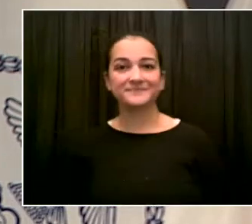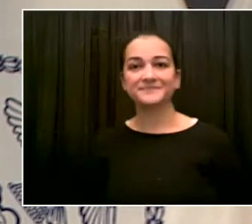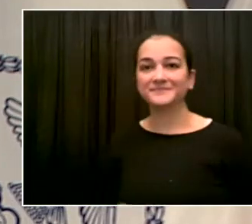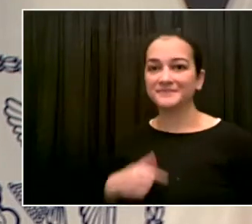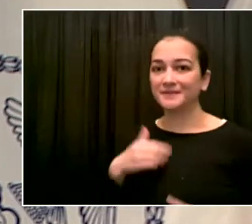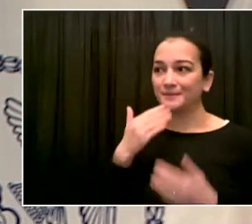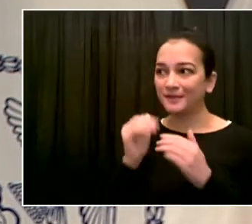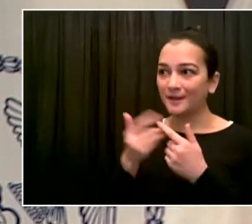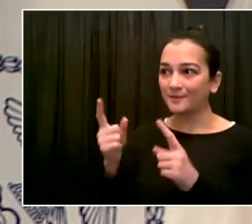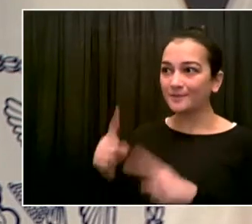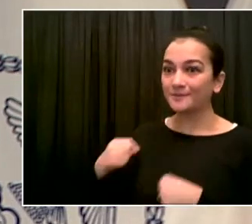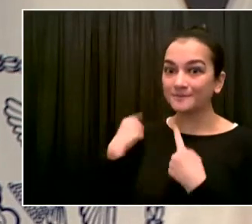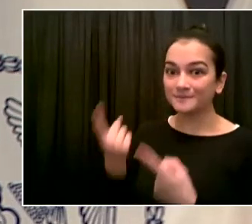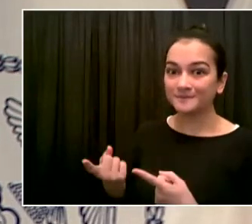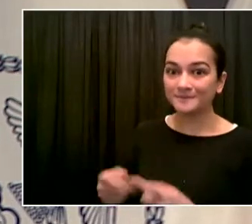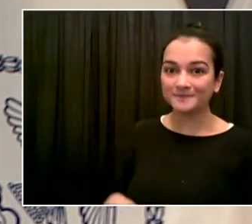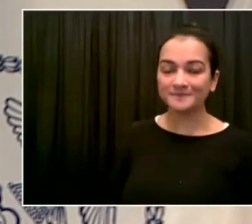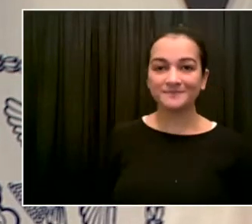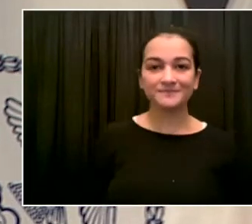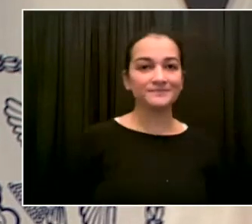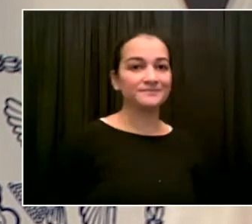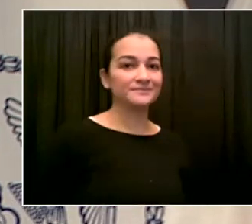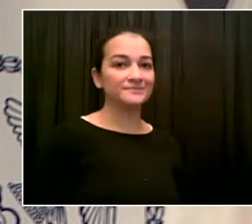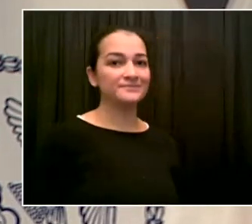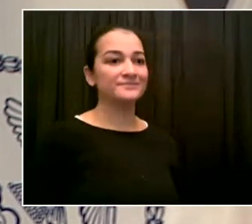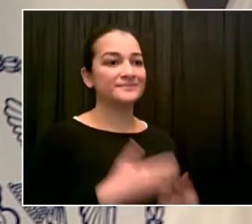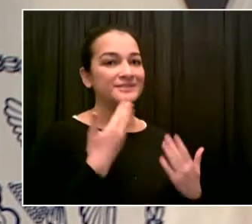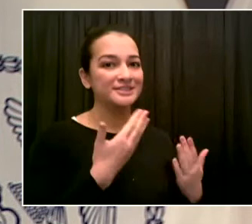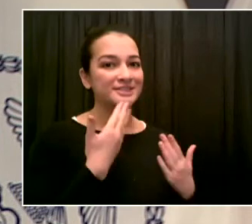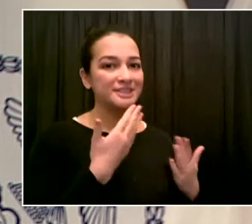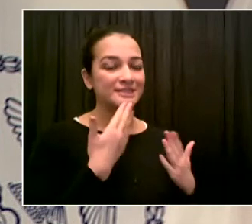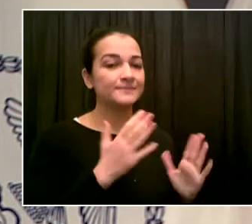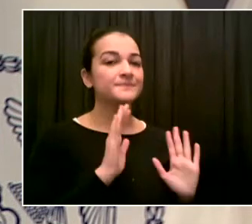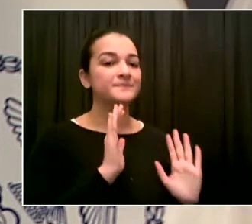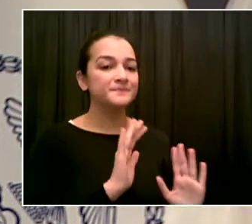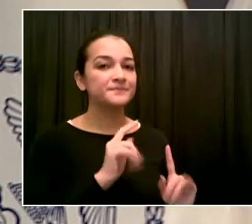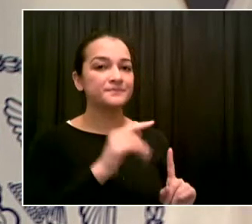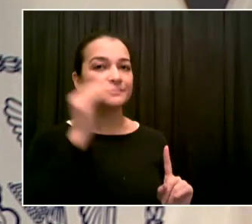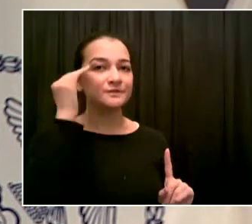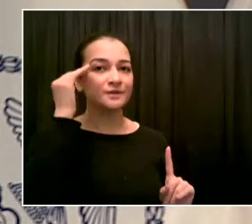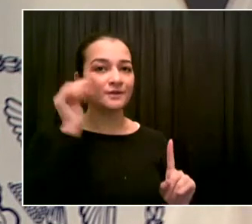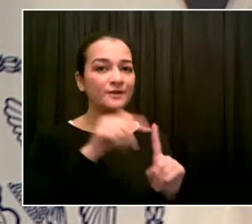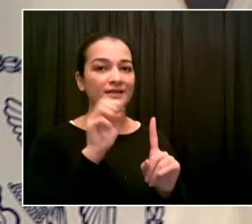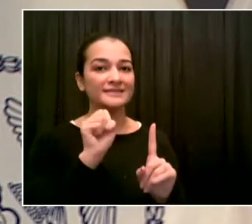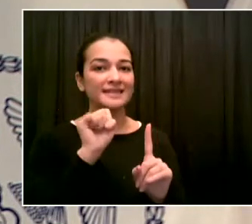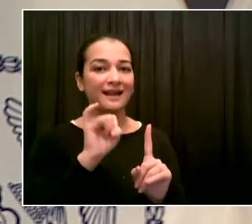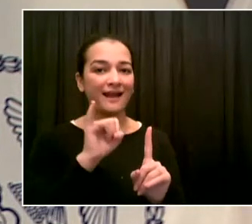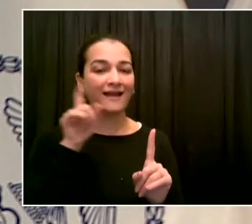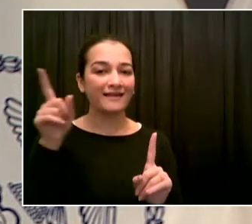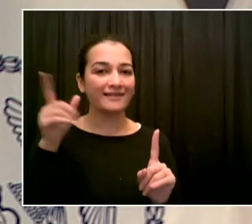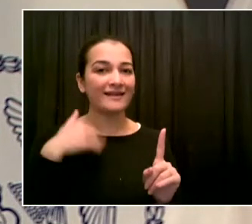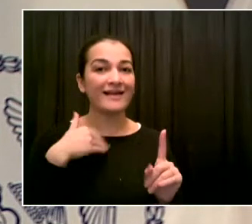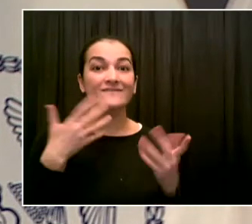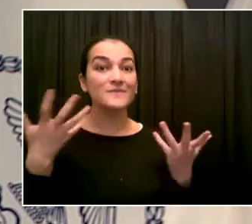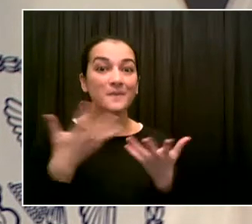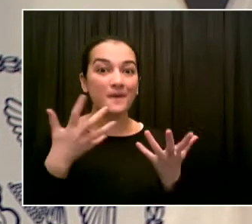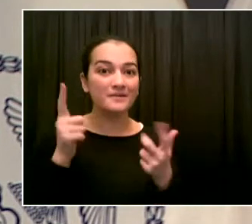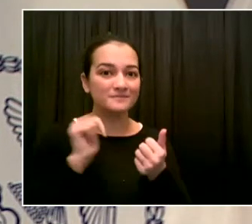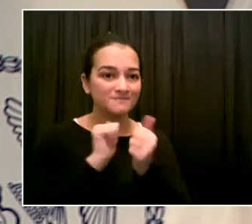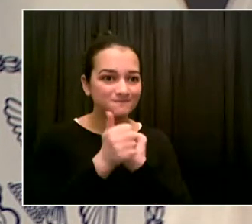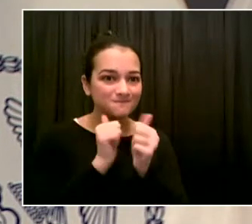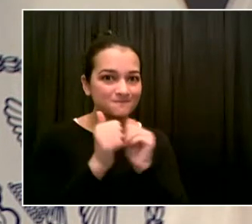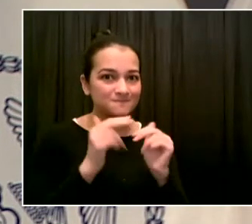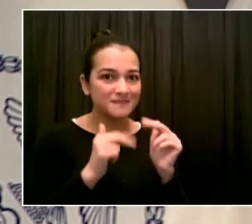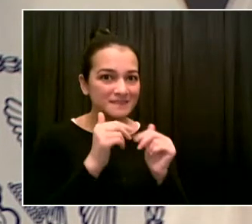NEWSDAY.